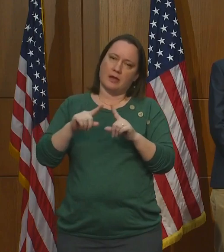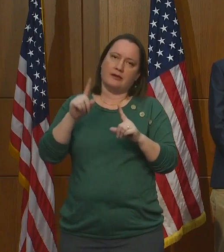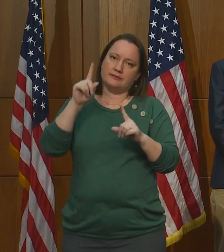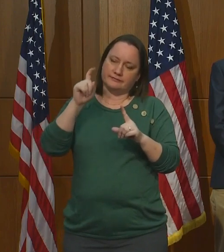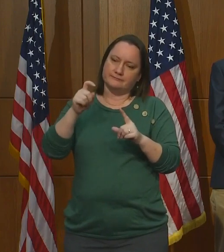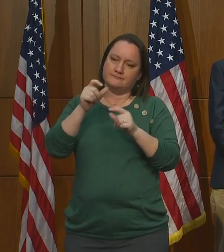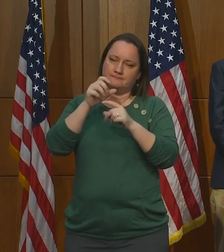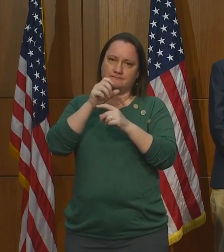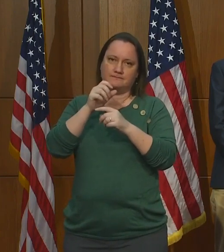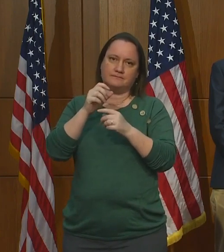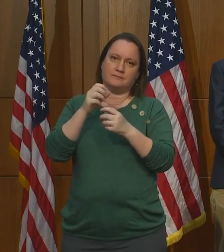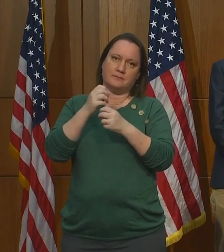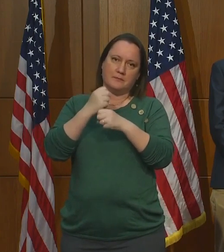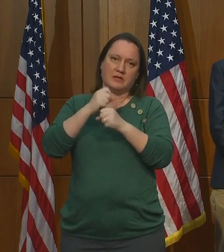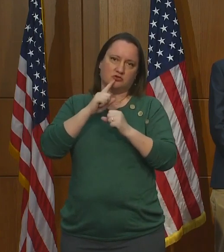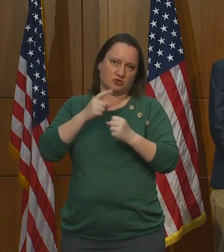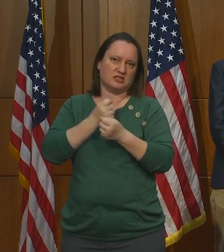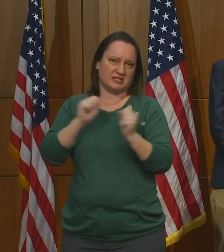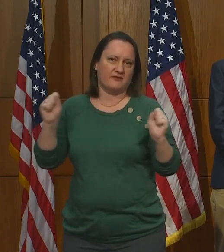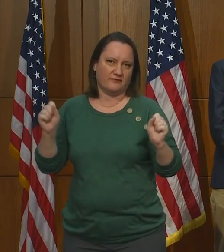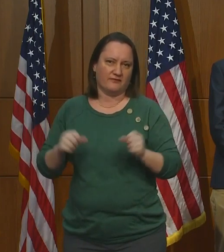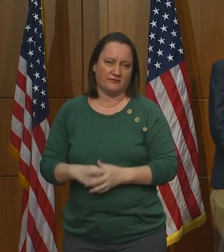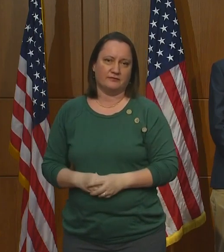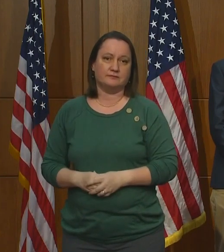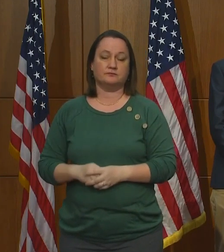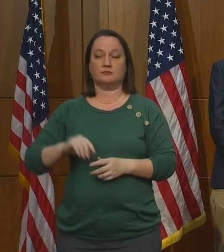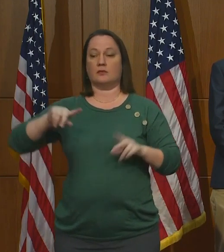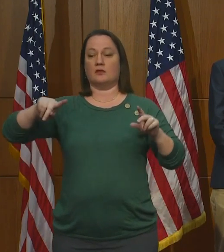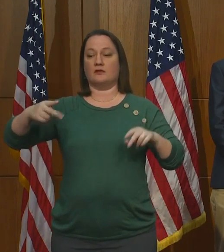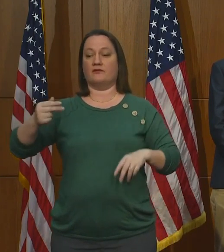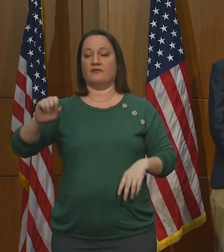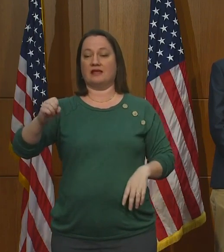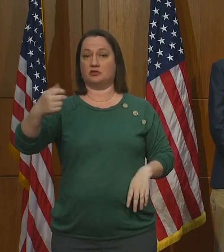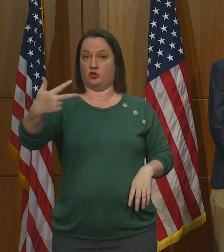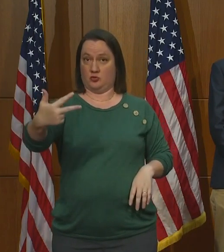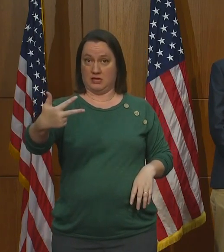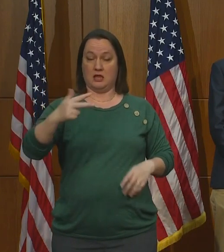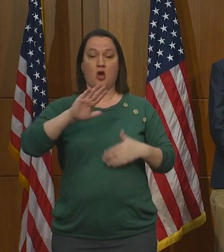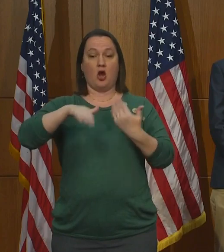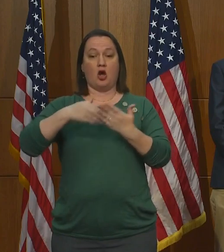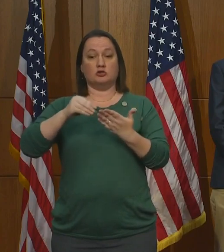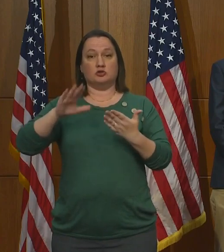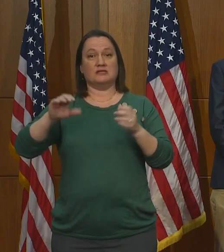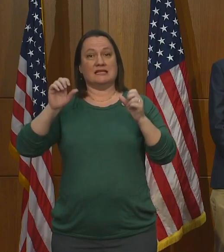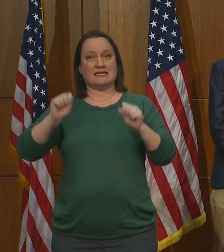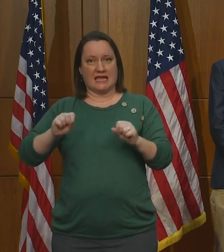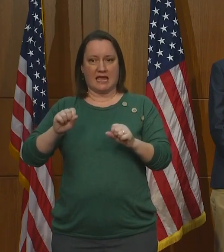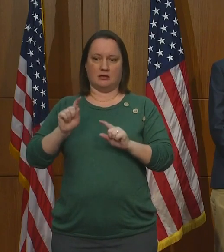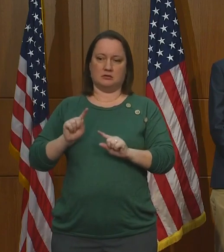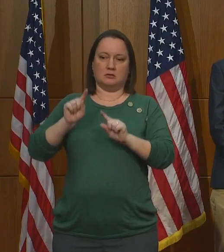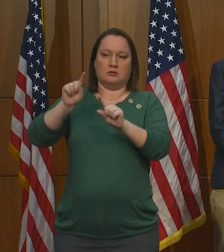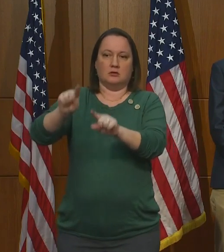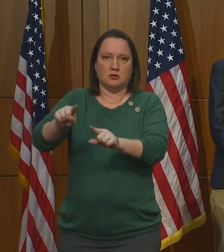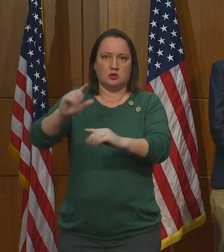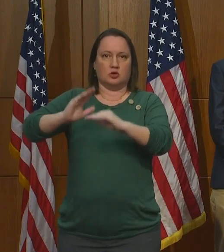WHILE ALSO MAKING SURE THAT WE CAN KEEP THEM SAFE. IN PHASE THREE ALL STUDENTS MAY BEGIN TO